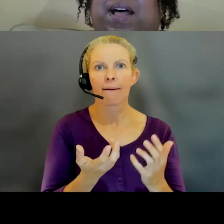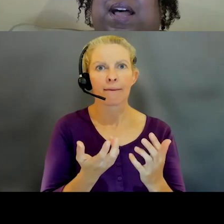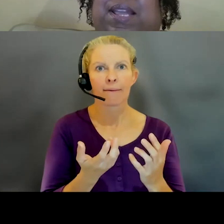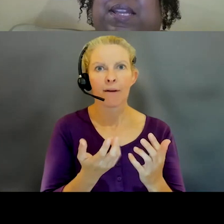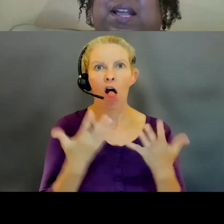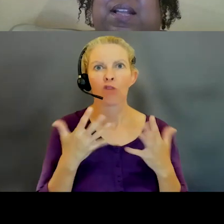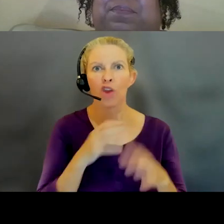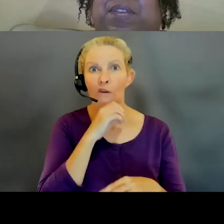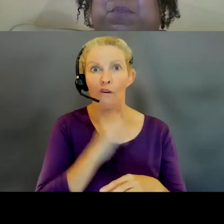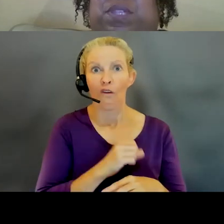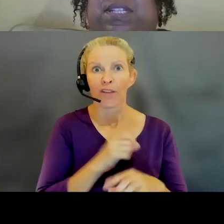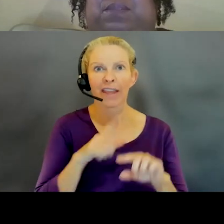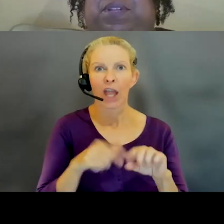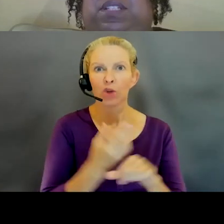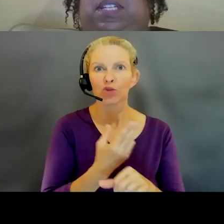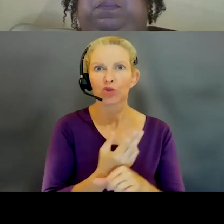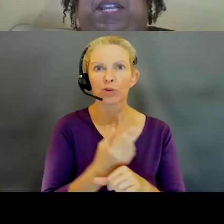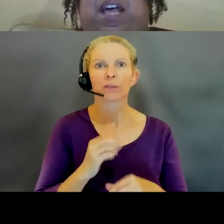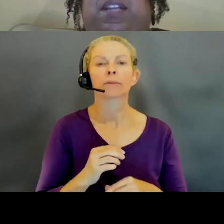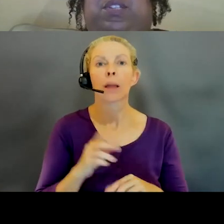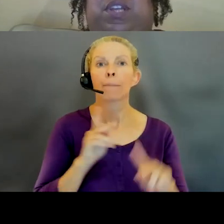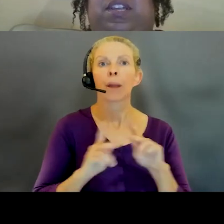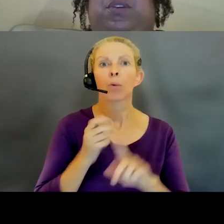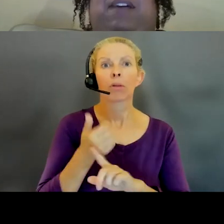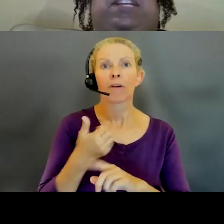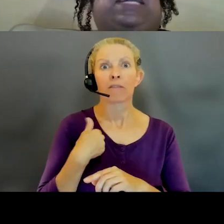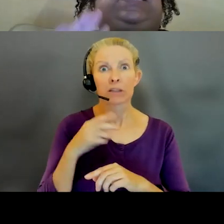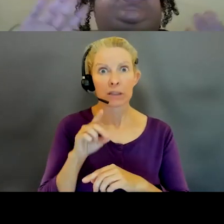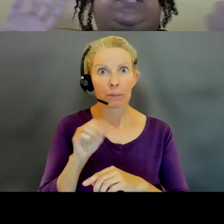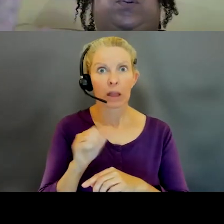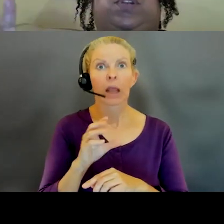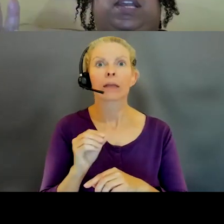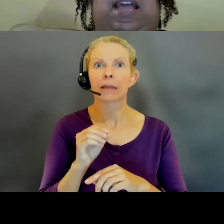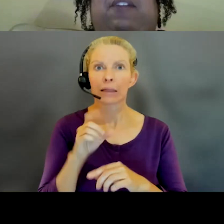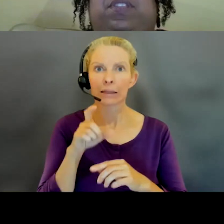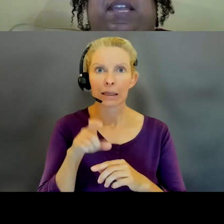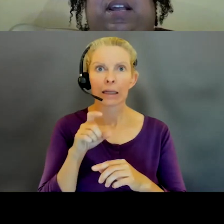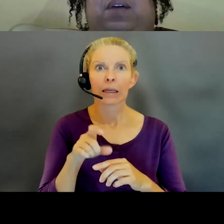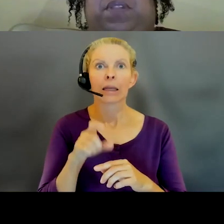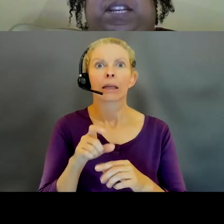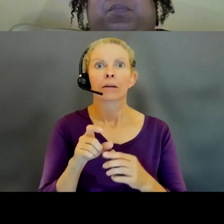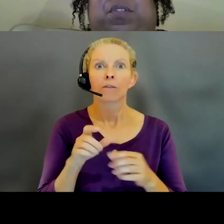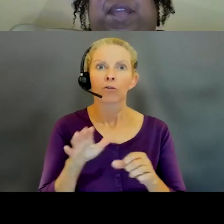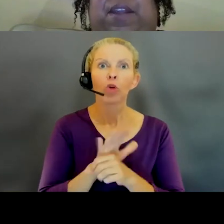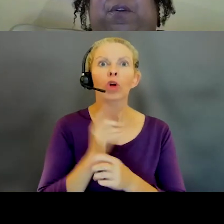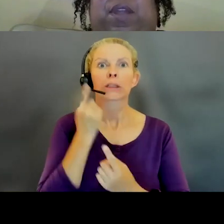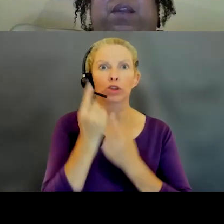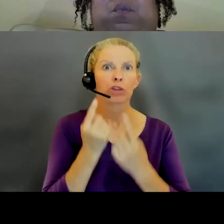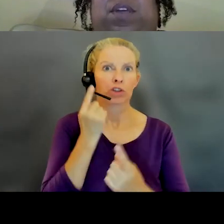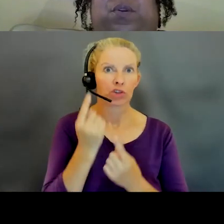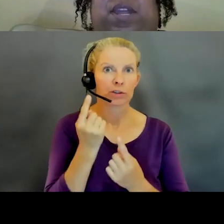by people with disabilities because you haven't considered everything applicable there. Whether